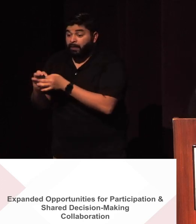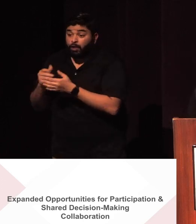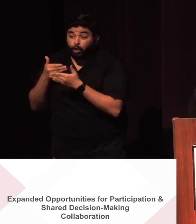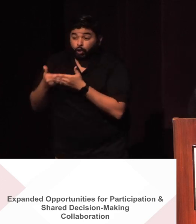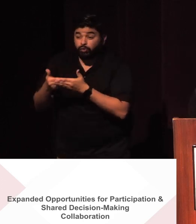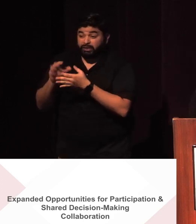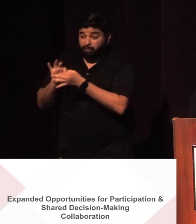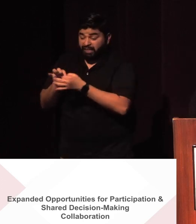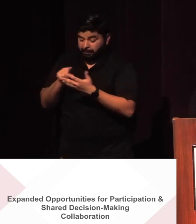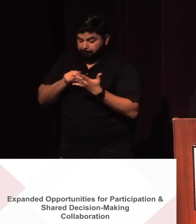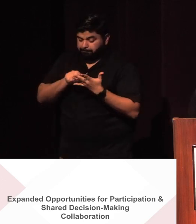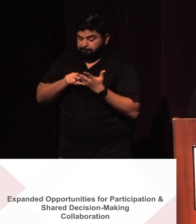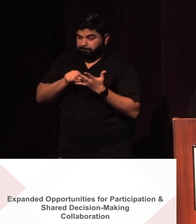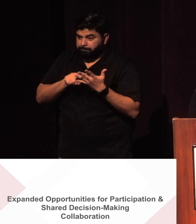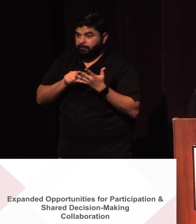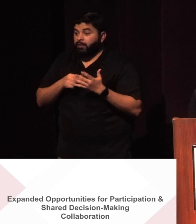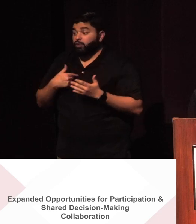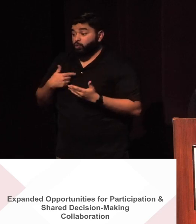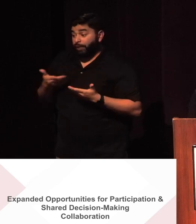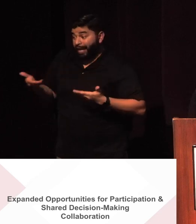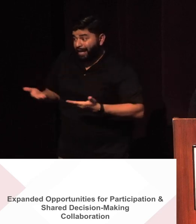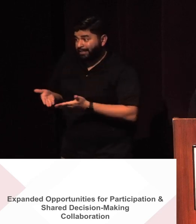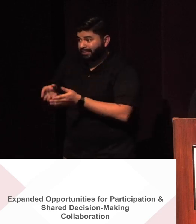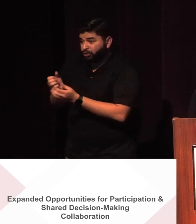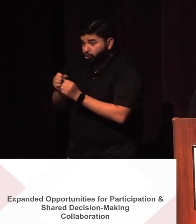. Expanded opportunity; expanded opportunities and collaboration closely related.